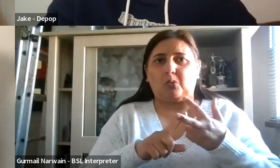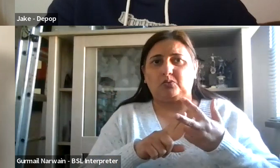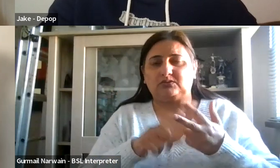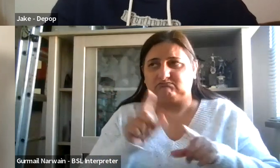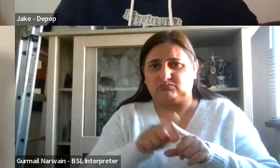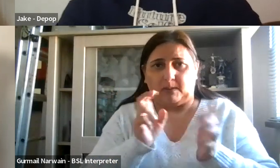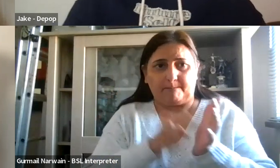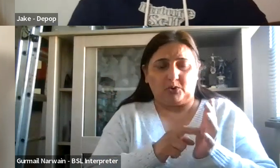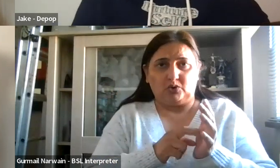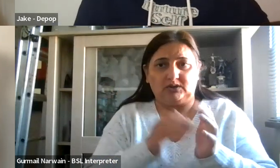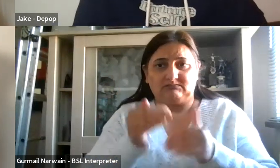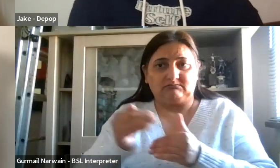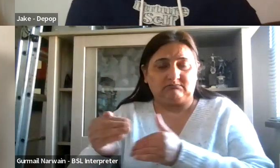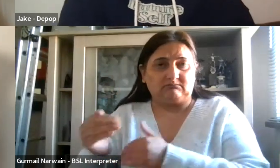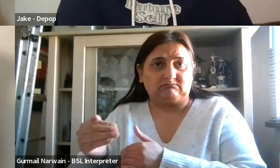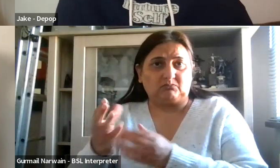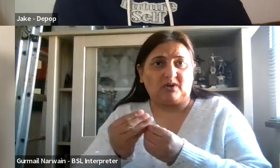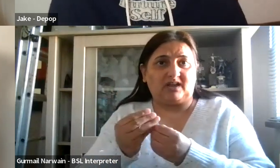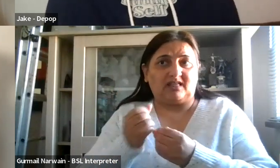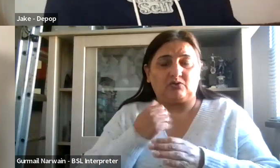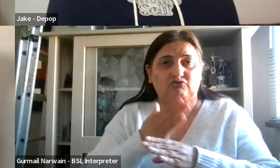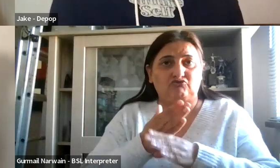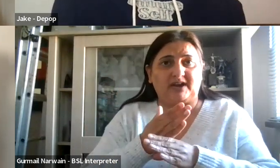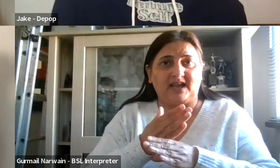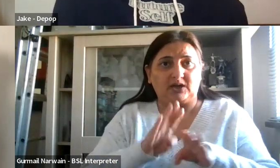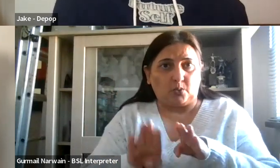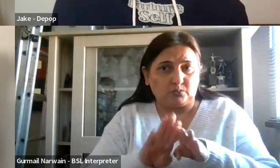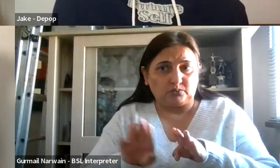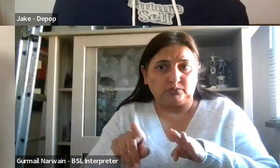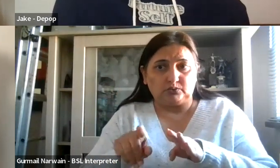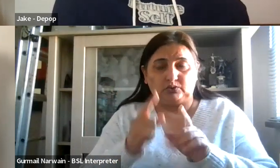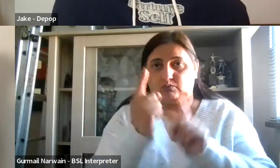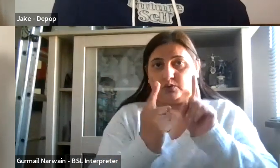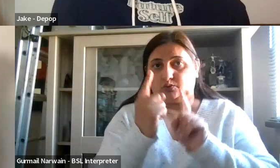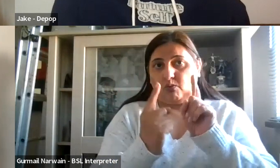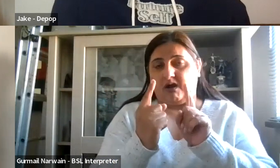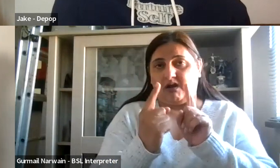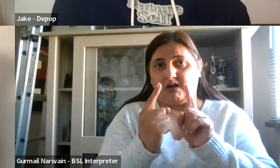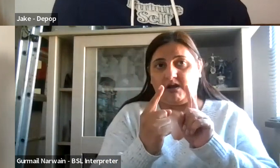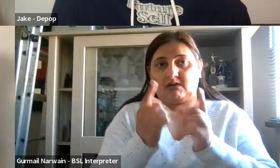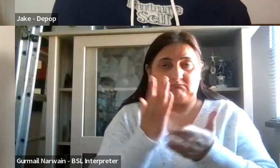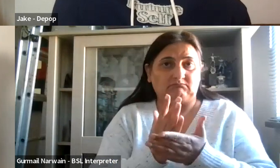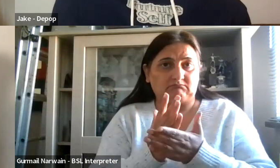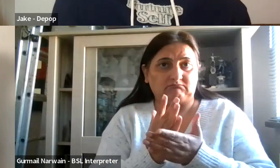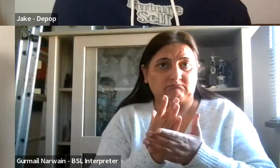book sessions with with our career coaches to have a one on one session to really go through. uk there's other services, sign posting, support, book sessions with our career coaches to have